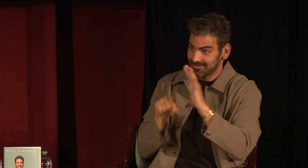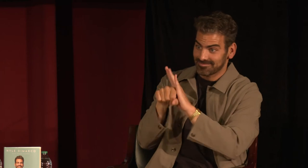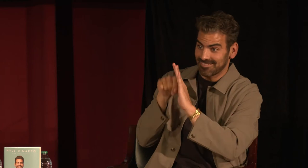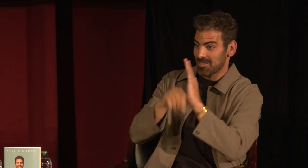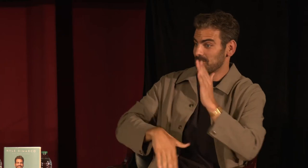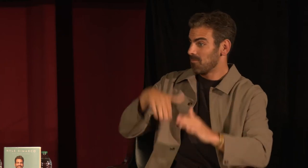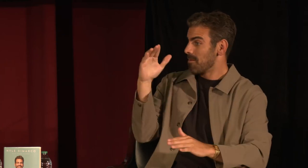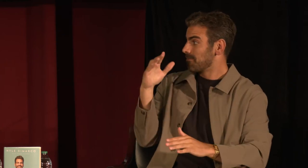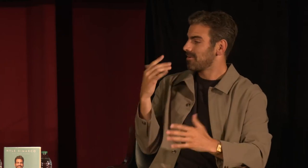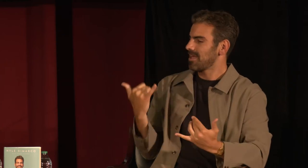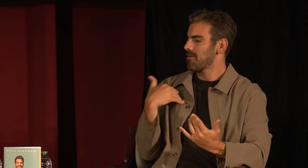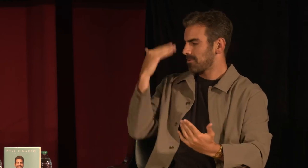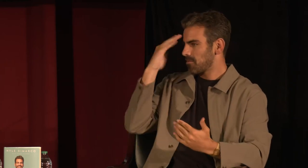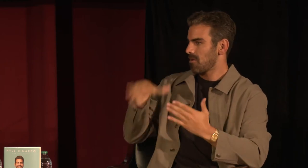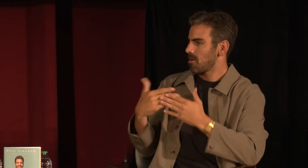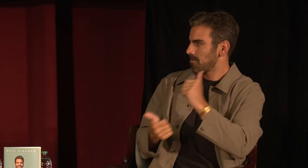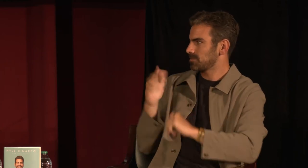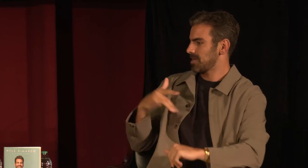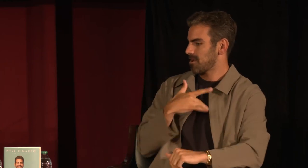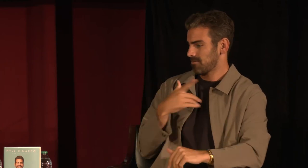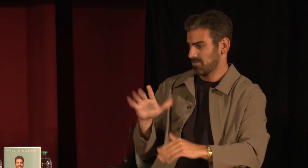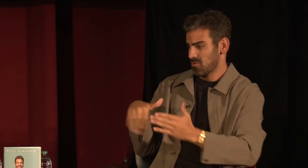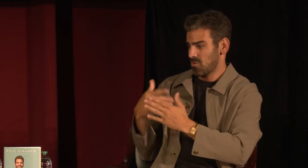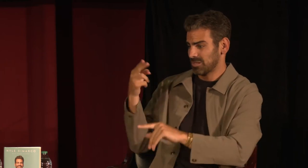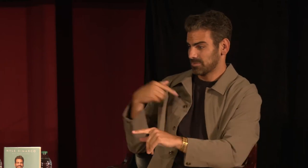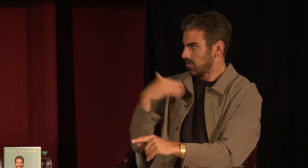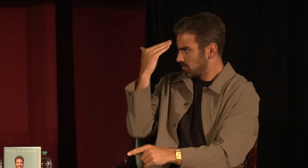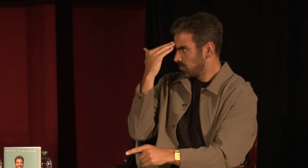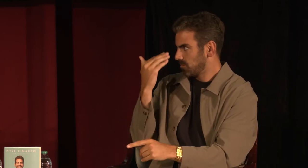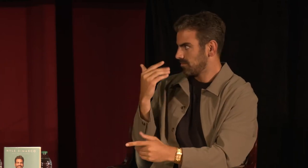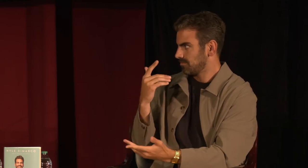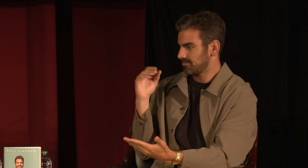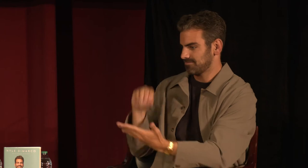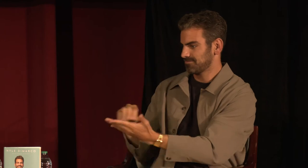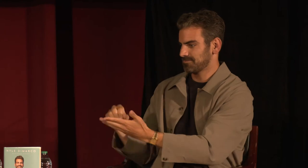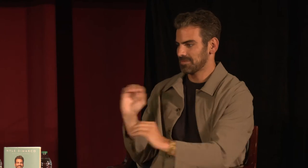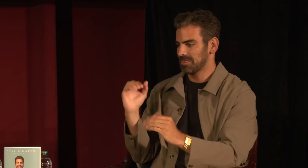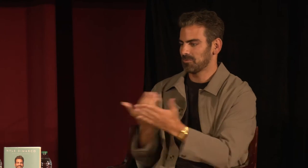professors that it was important that we learned, and that was drilled into us growing up. So most of it really, I knew by heart already.